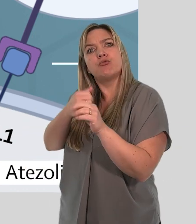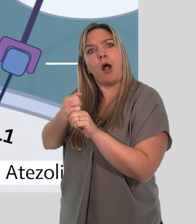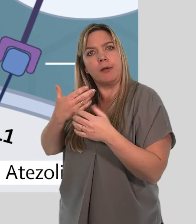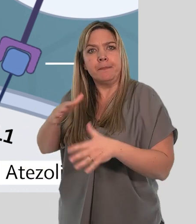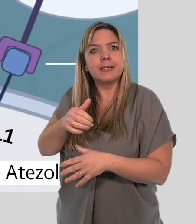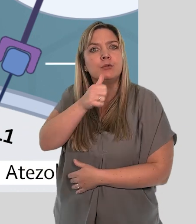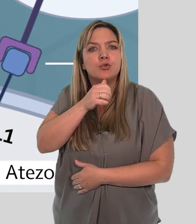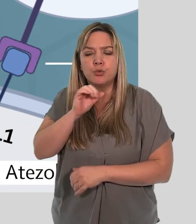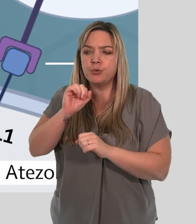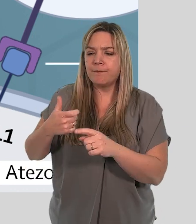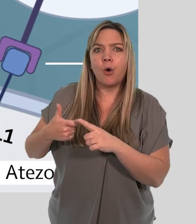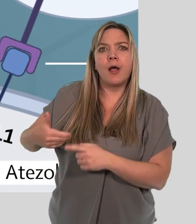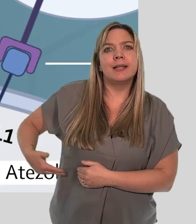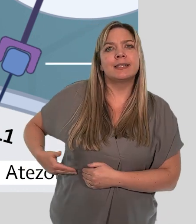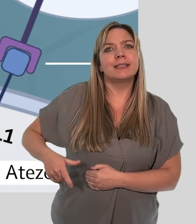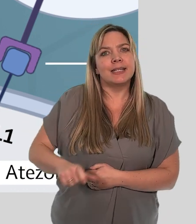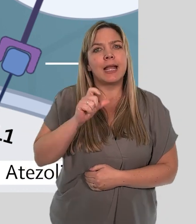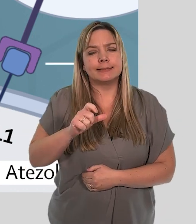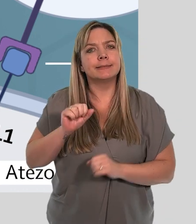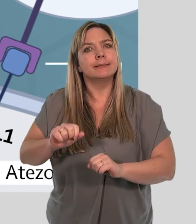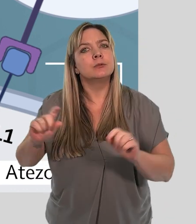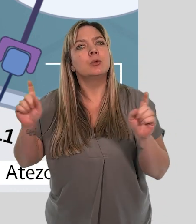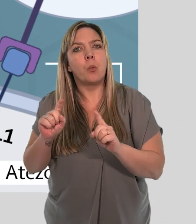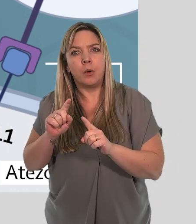The other broad class of drugs that is used in advanced kidney cancer